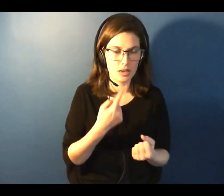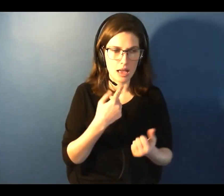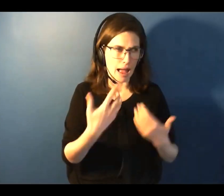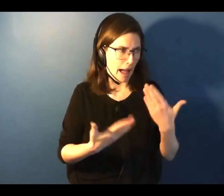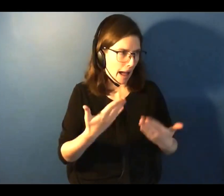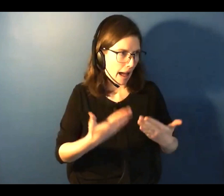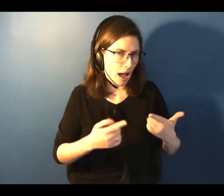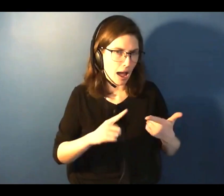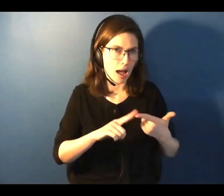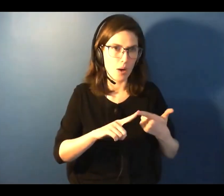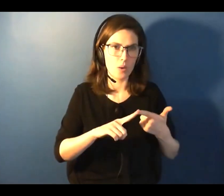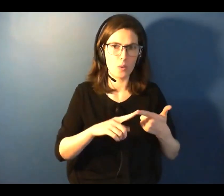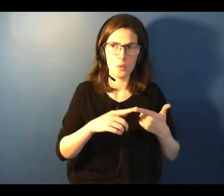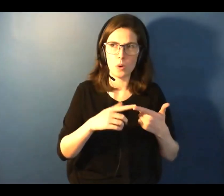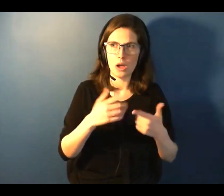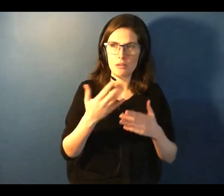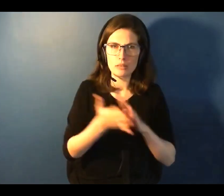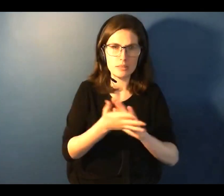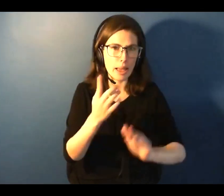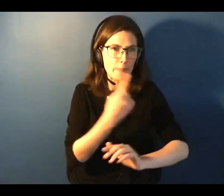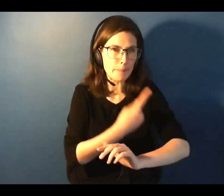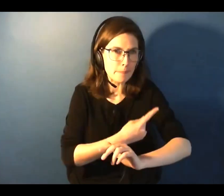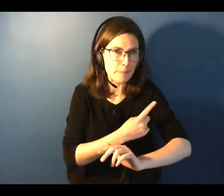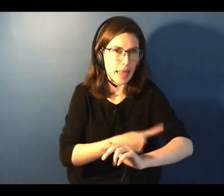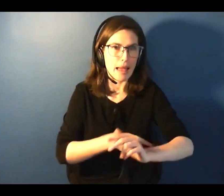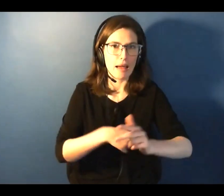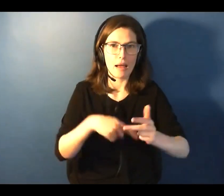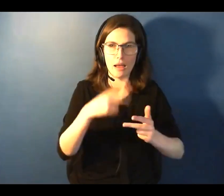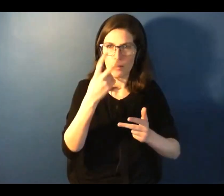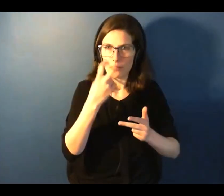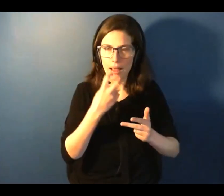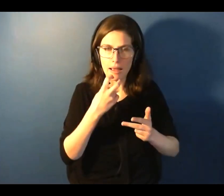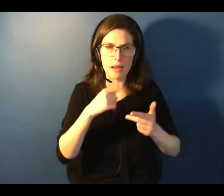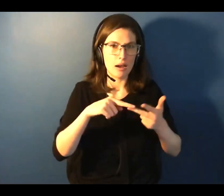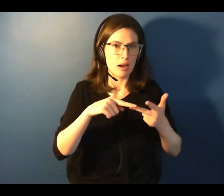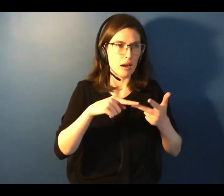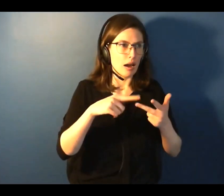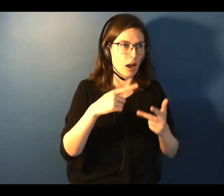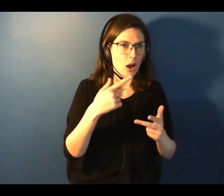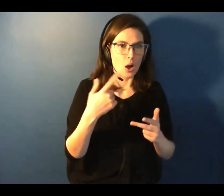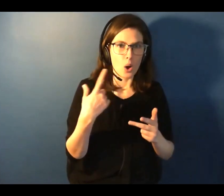say black? How did they say white? Why did they say white? And Lianne's better at showing this